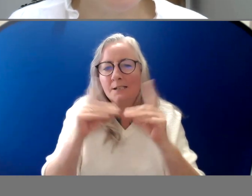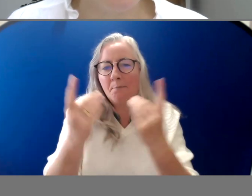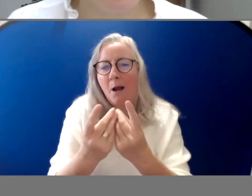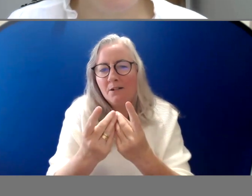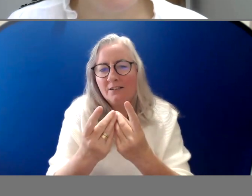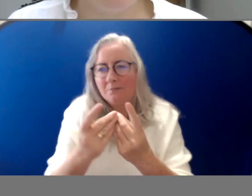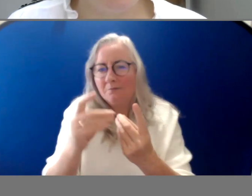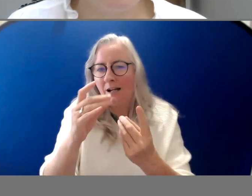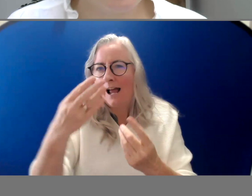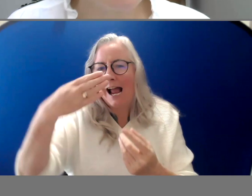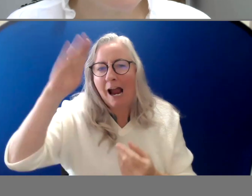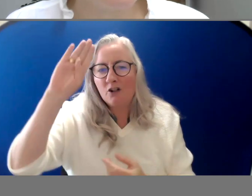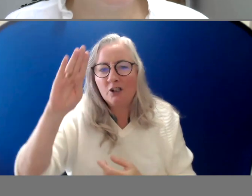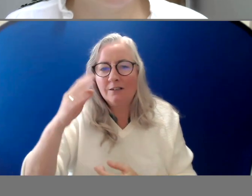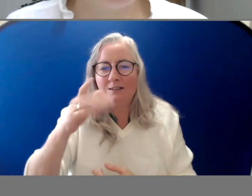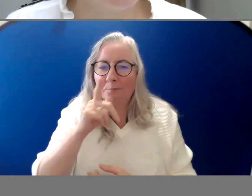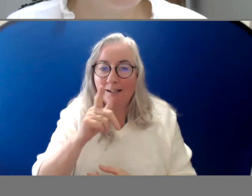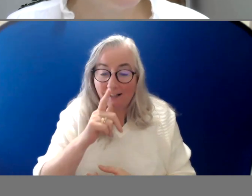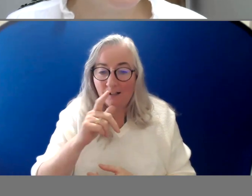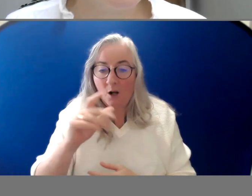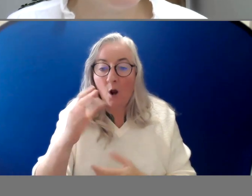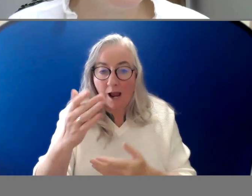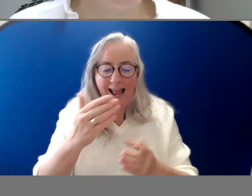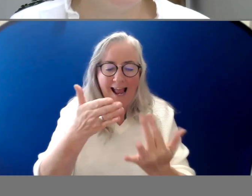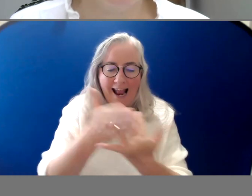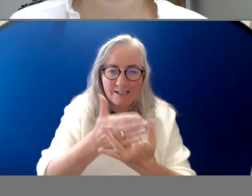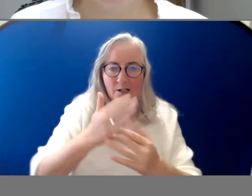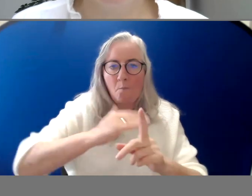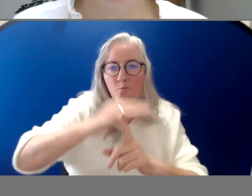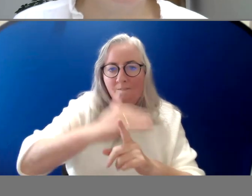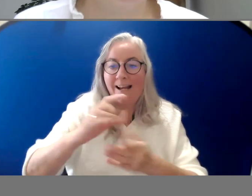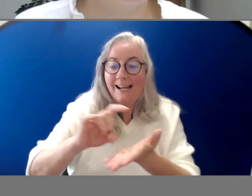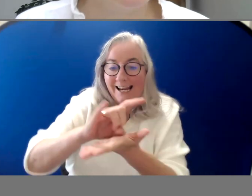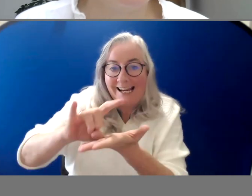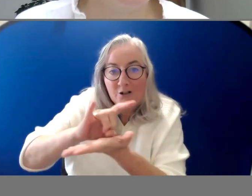and it's around access and improving the accessibility of historic buildings and places